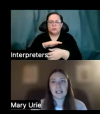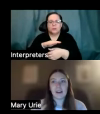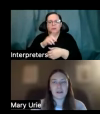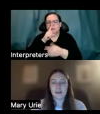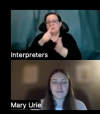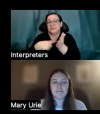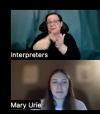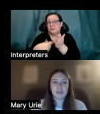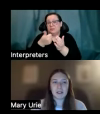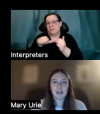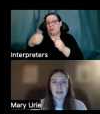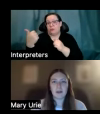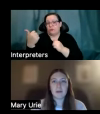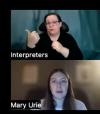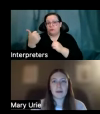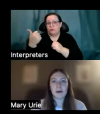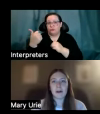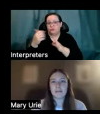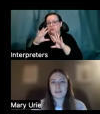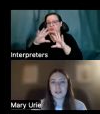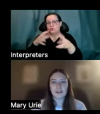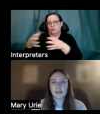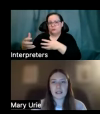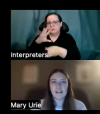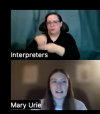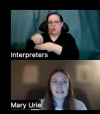in any other groups, you may be a part of church or anything.